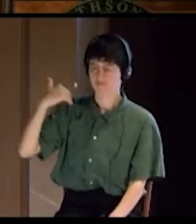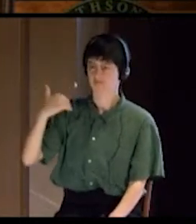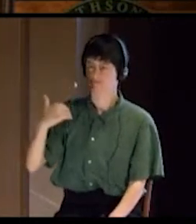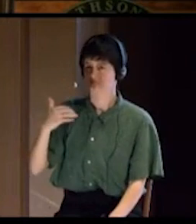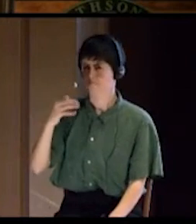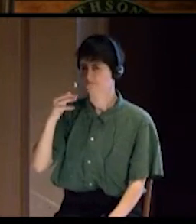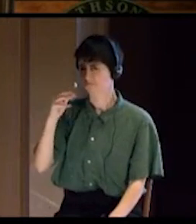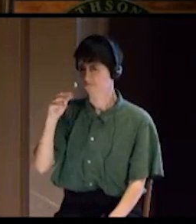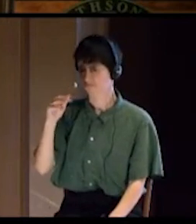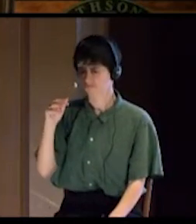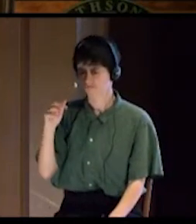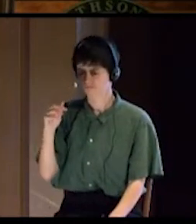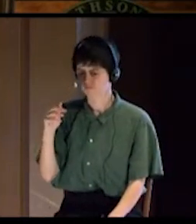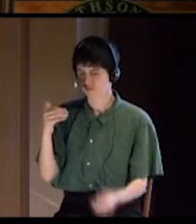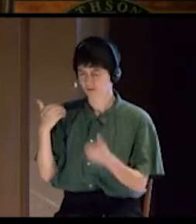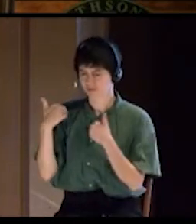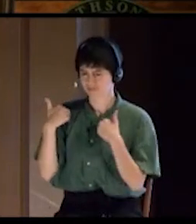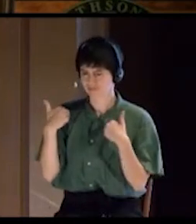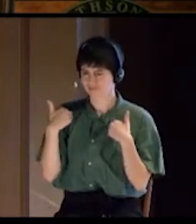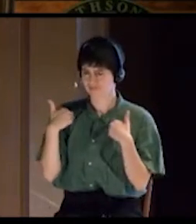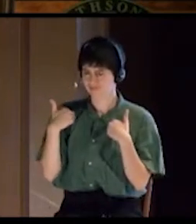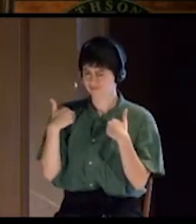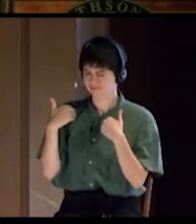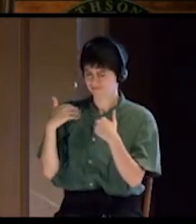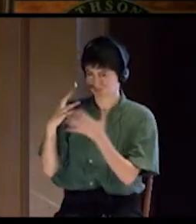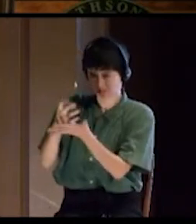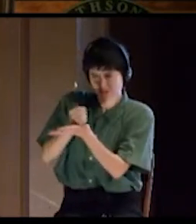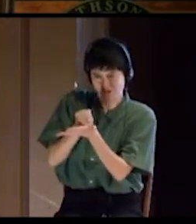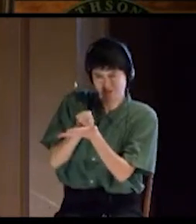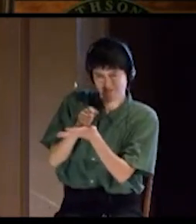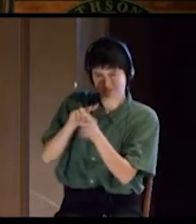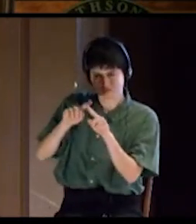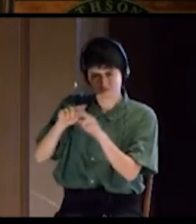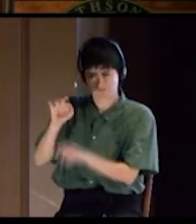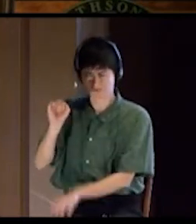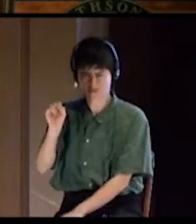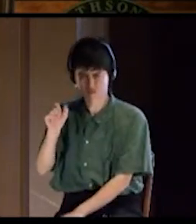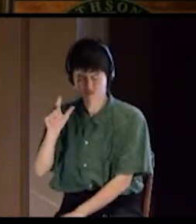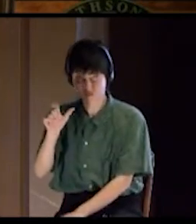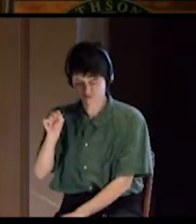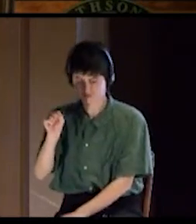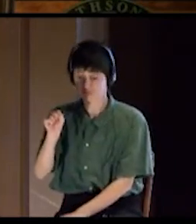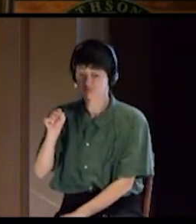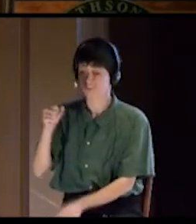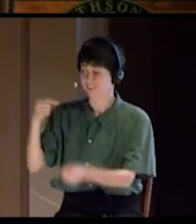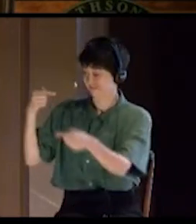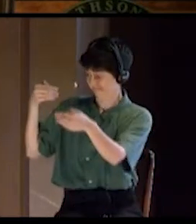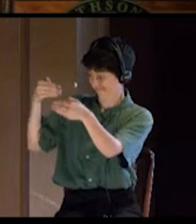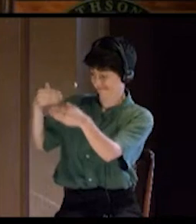And during this time there's a lot of temperature change.